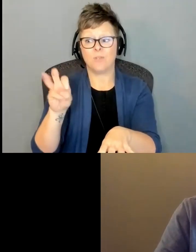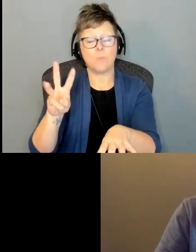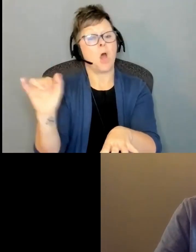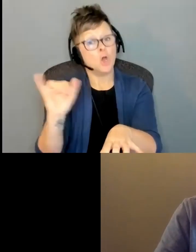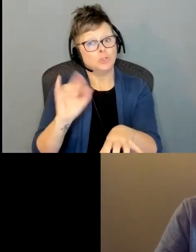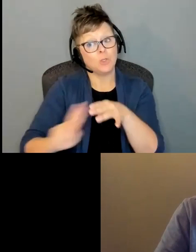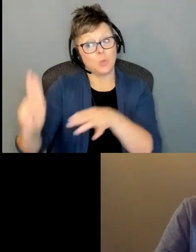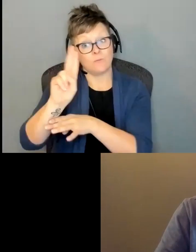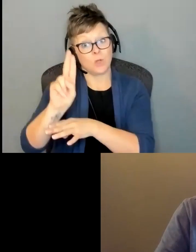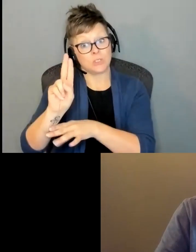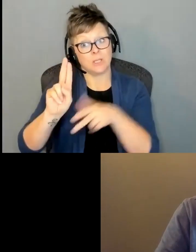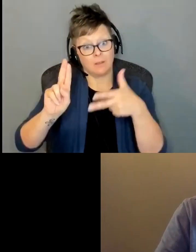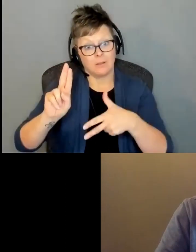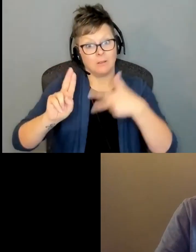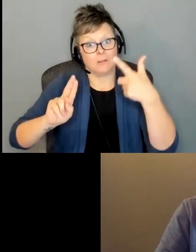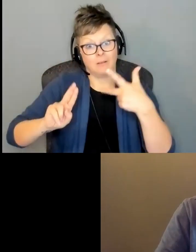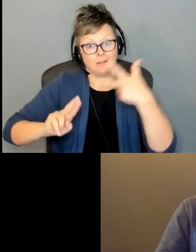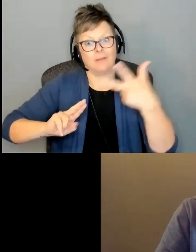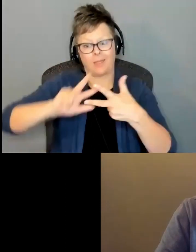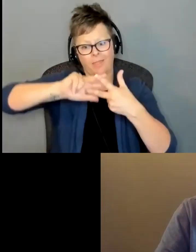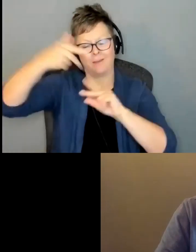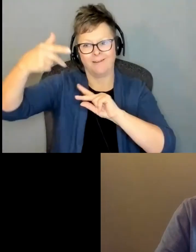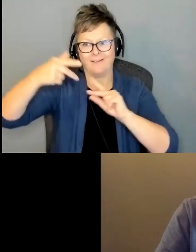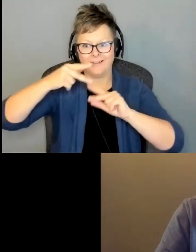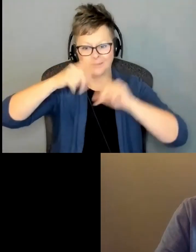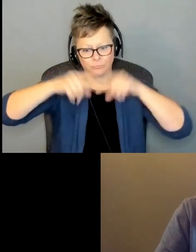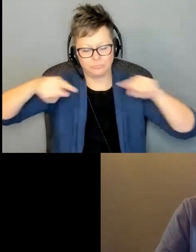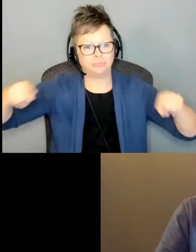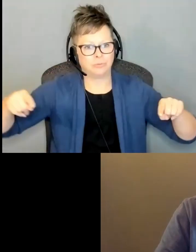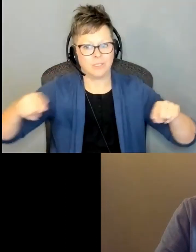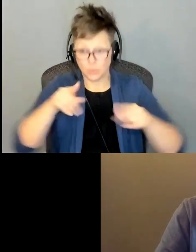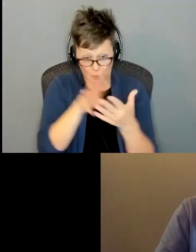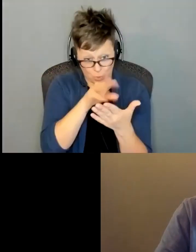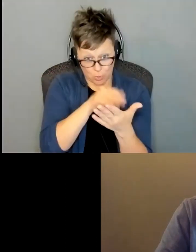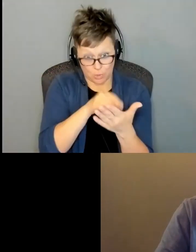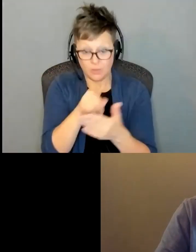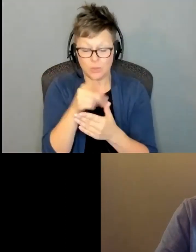There is lots that you are learning just by being here or by watching what’s happening